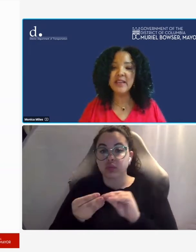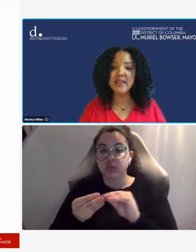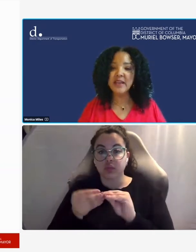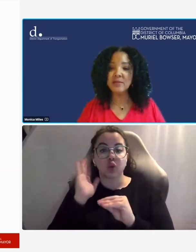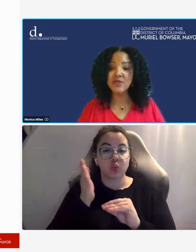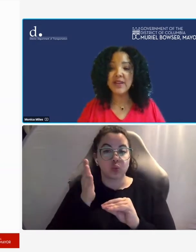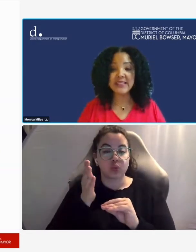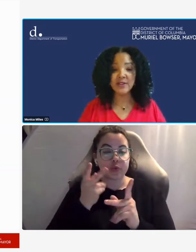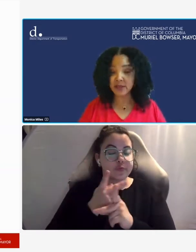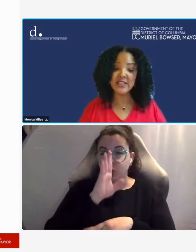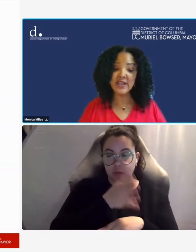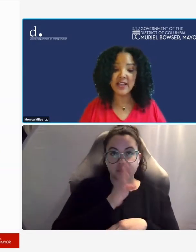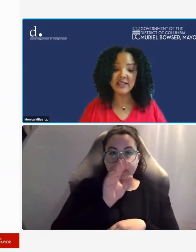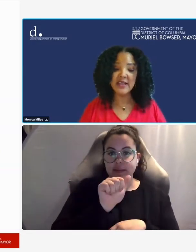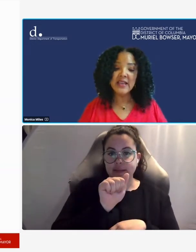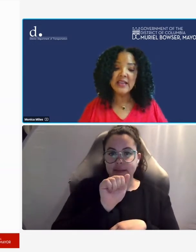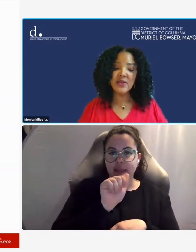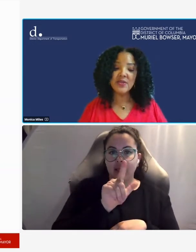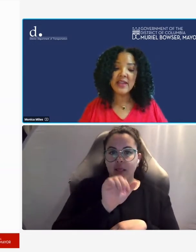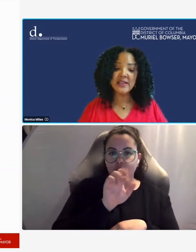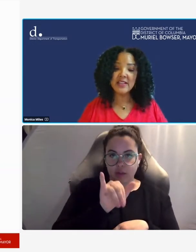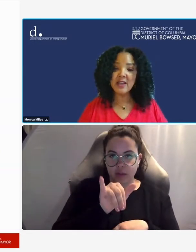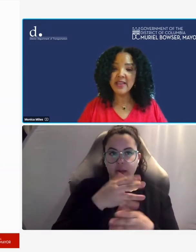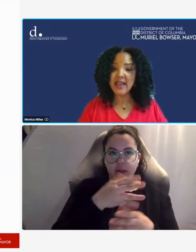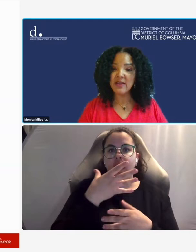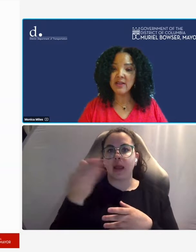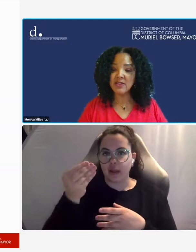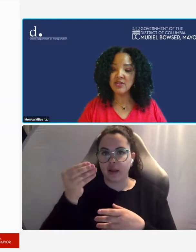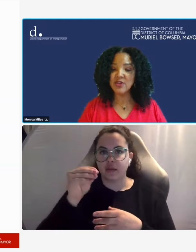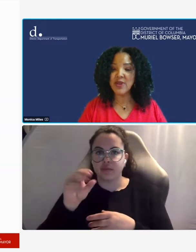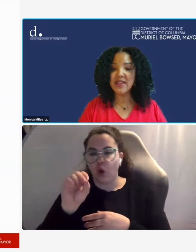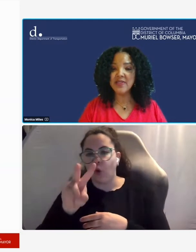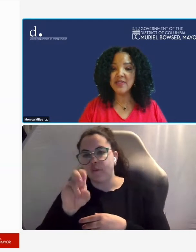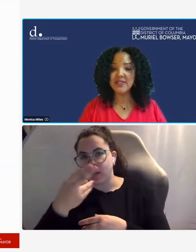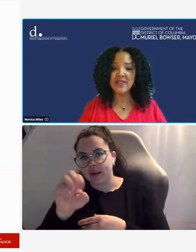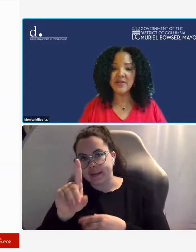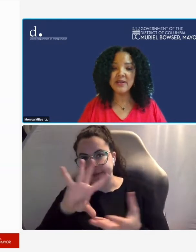salary expense plus the overhead so that is coming out to when you add those together